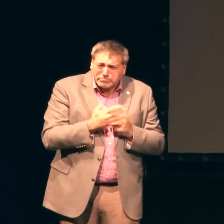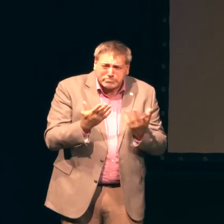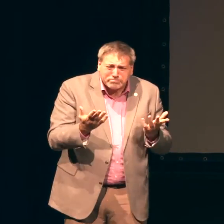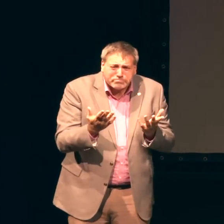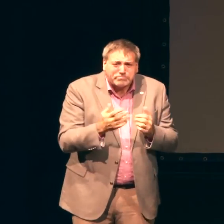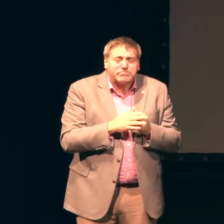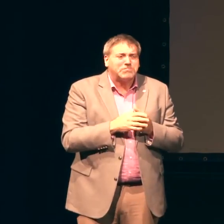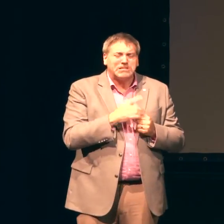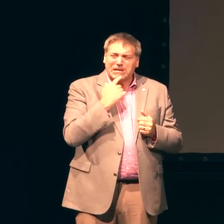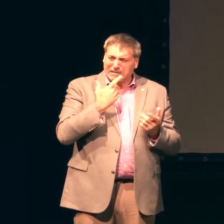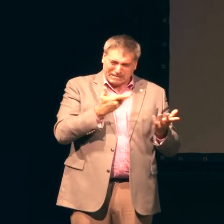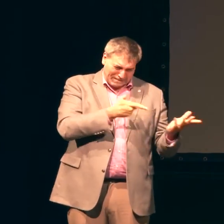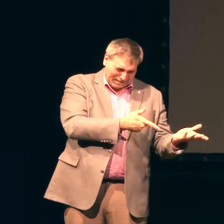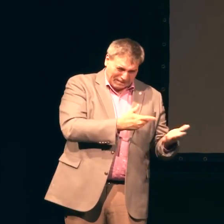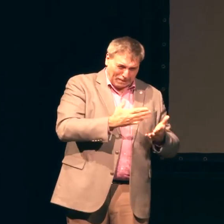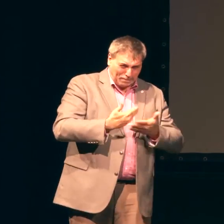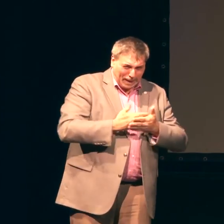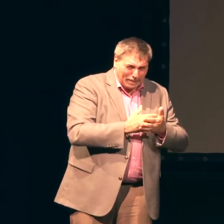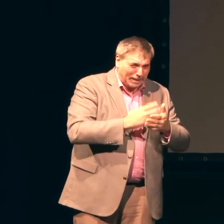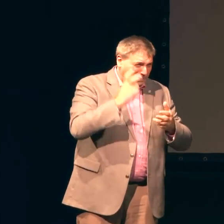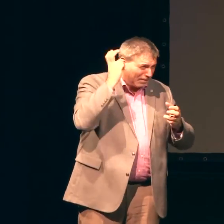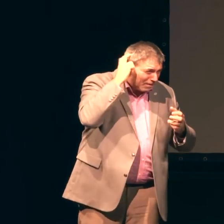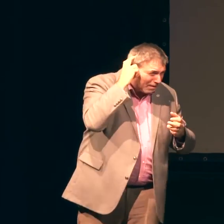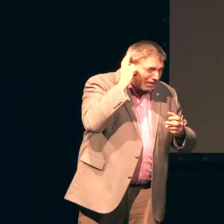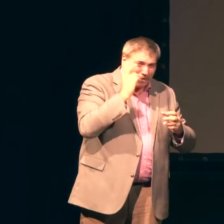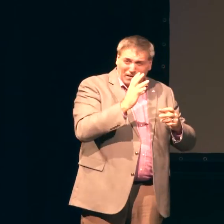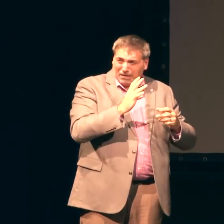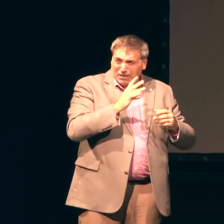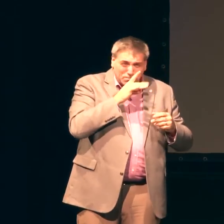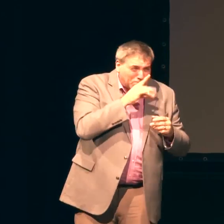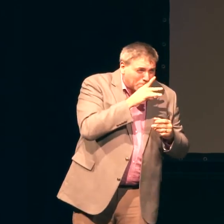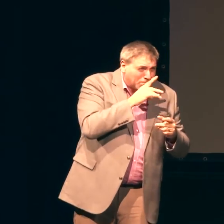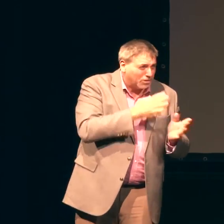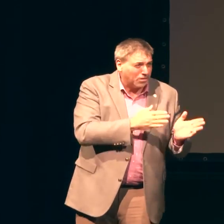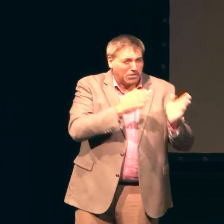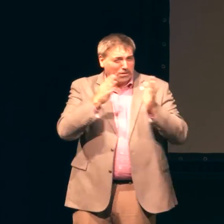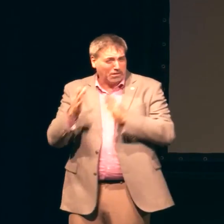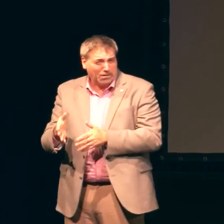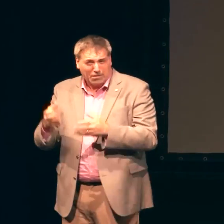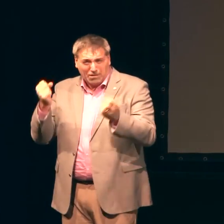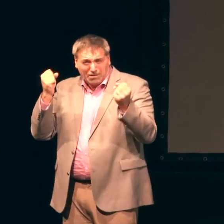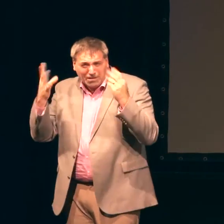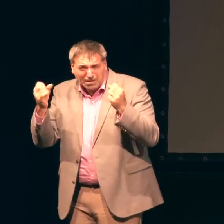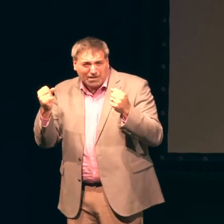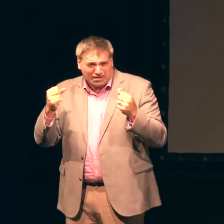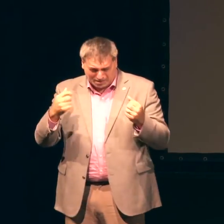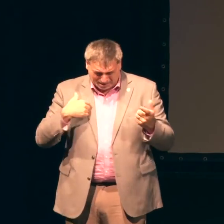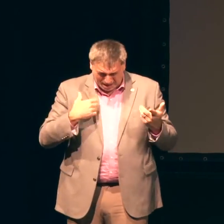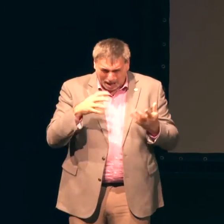mother and we sat at lunch, and she was confused about, do I get a cochlear implant